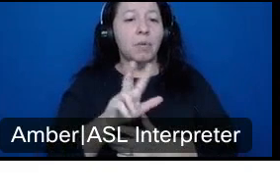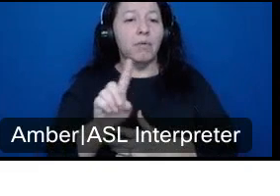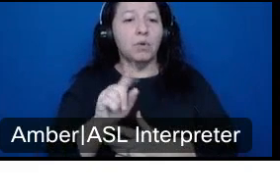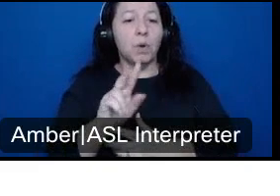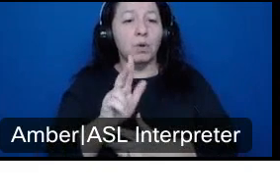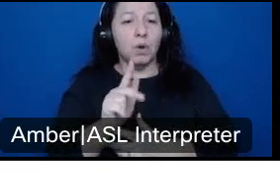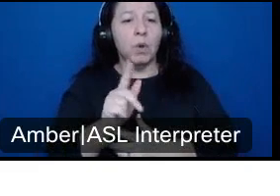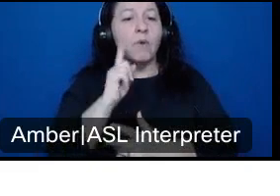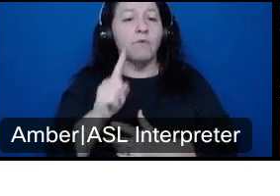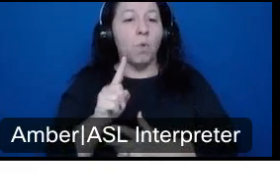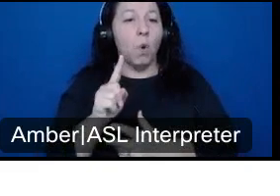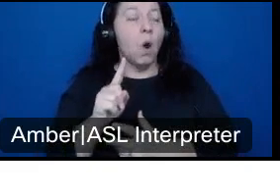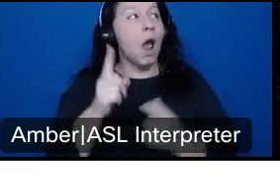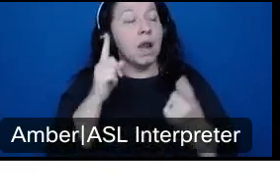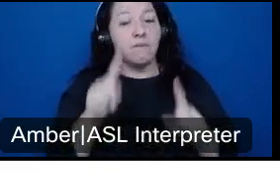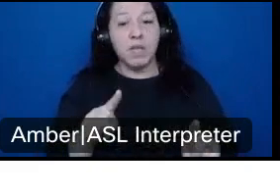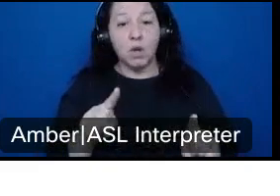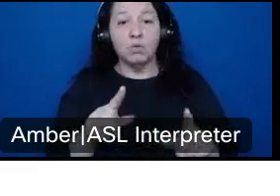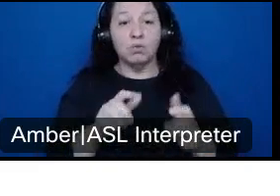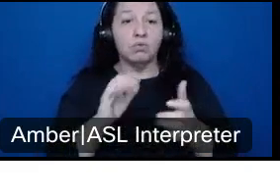agreement with the state university in new york health science center